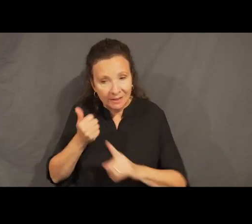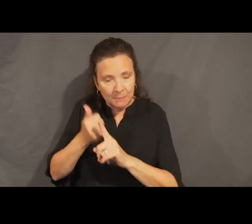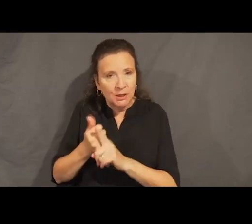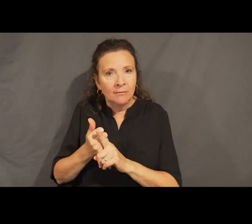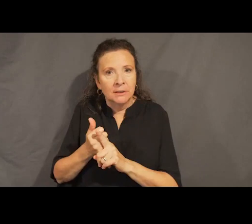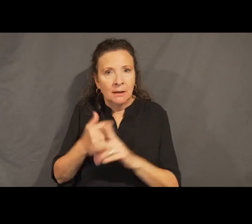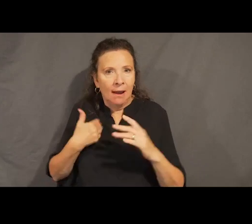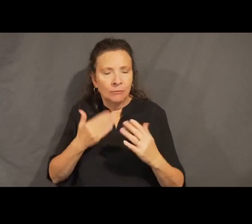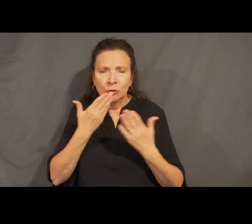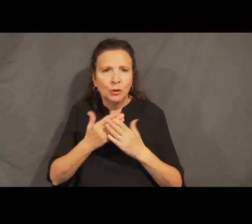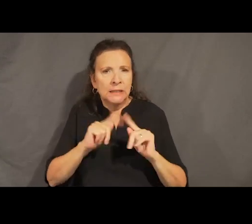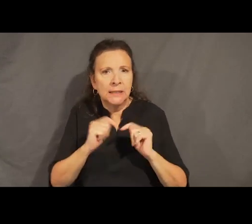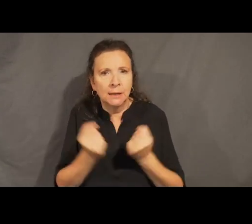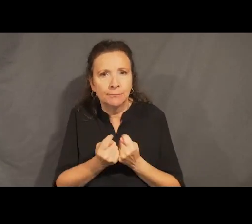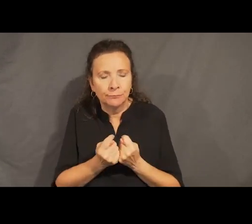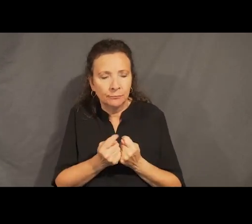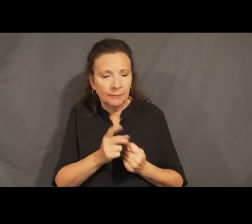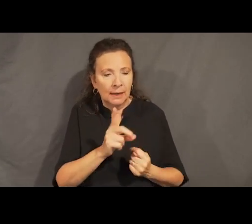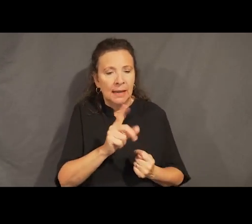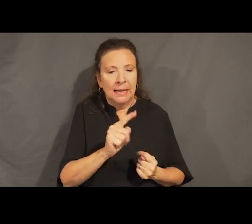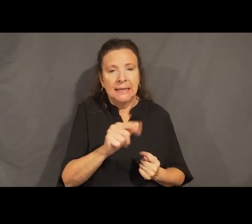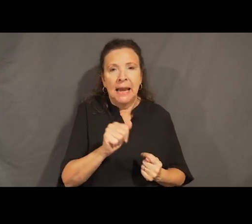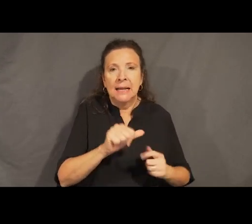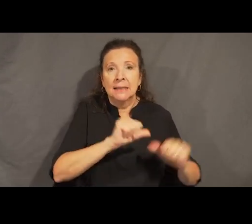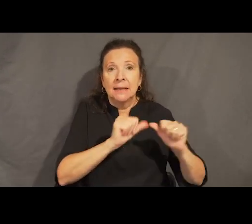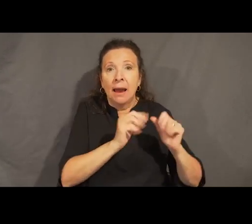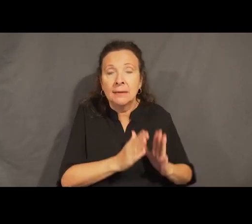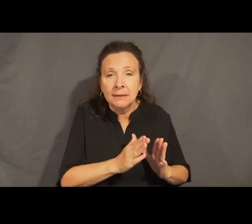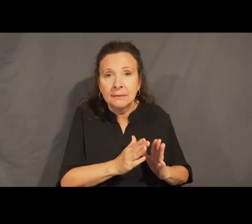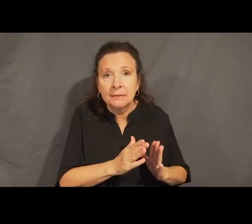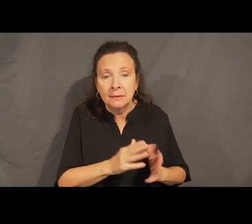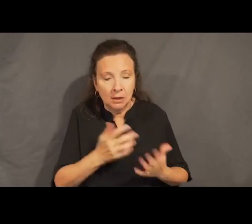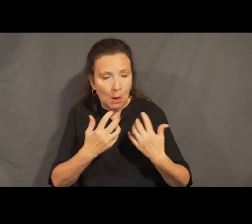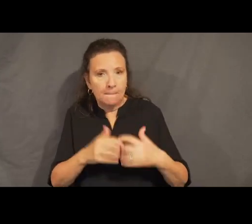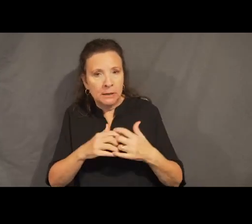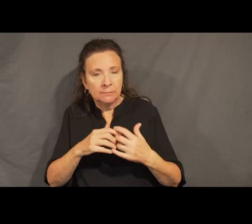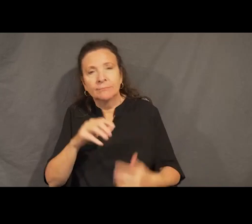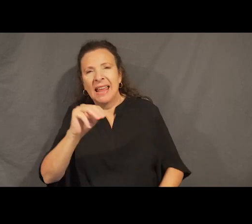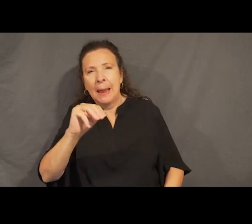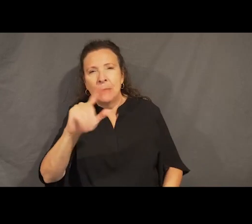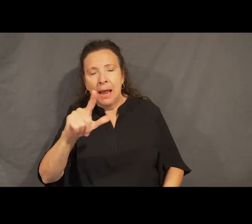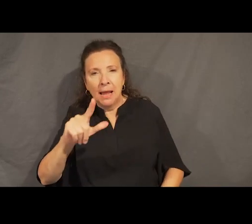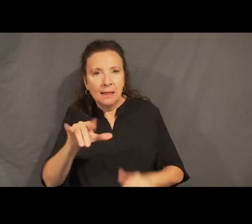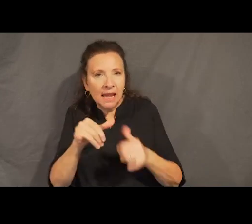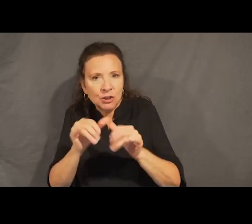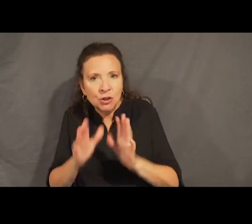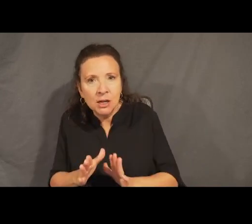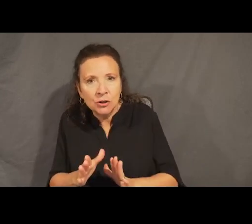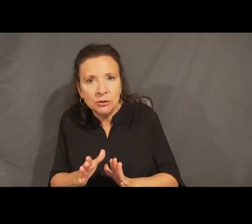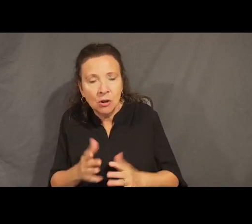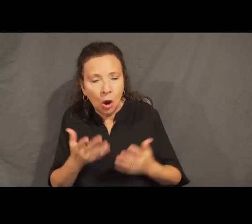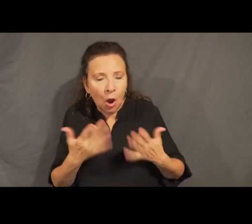and machine learning engineers. They are trained in artificial intelligence. They have degrees in